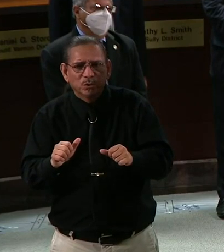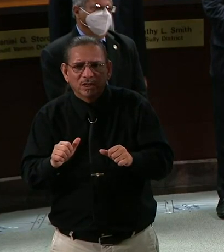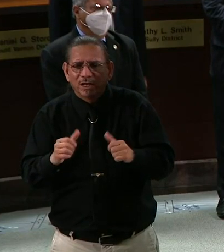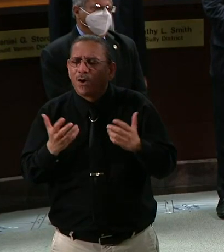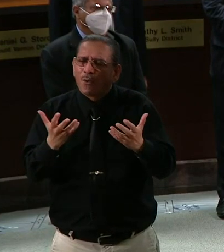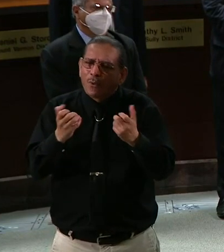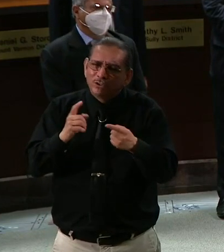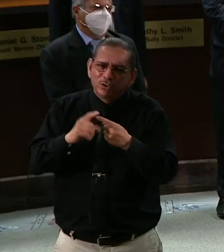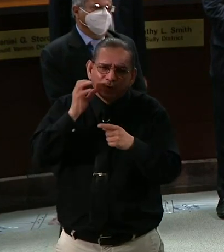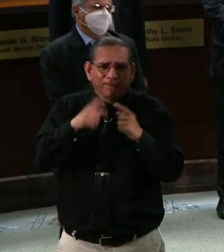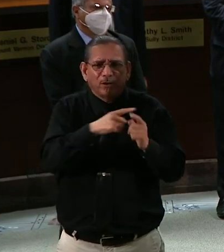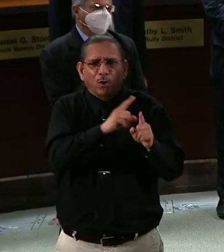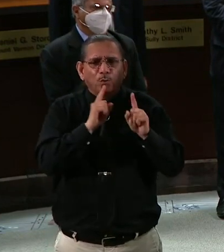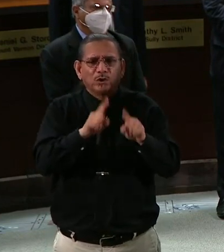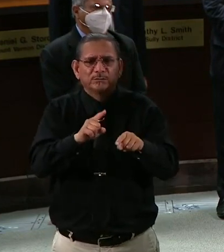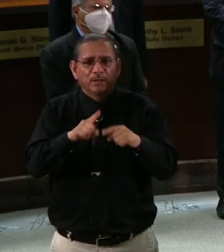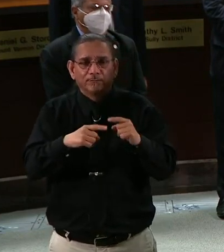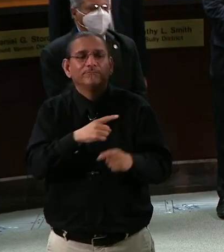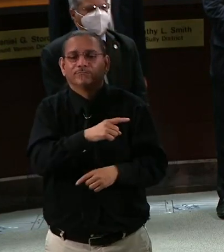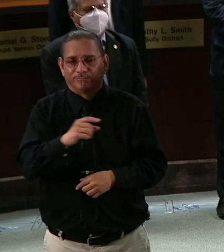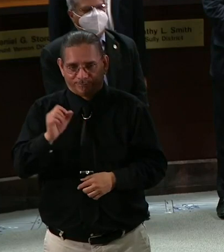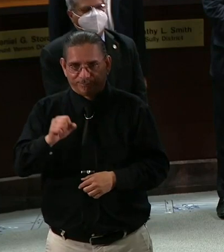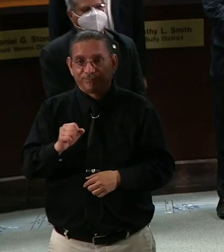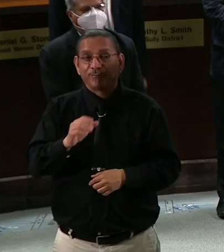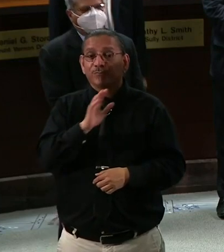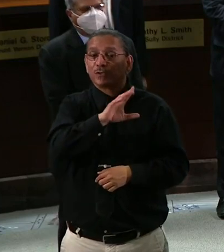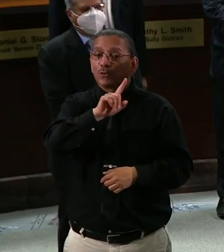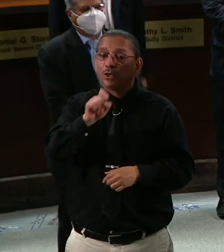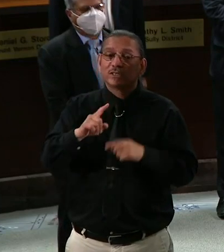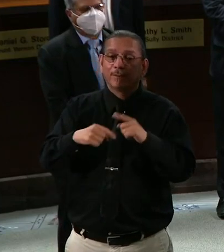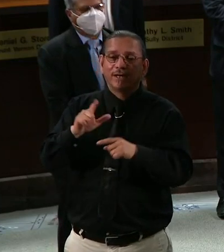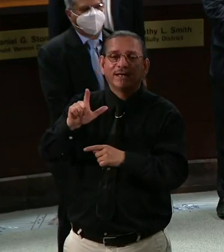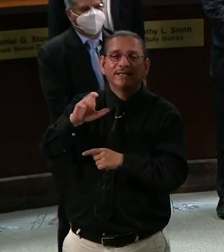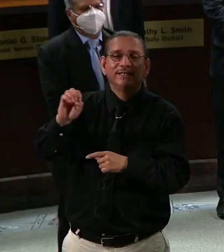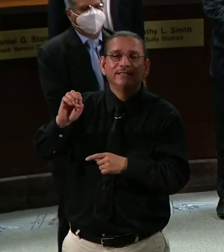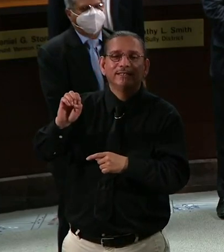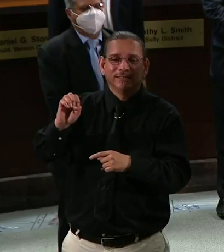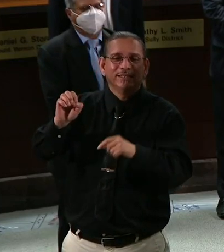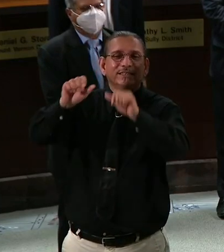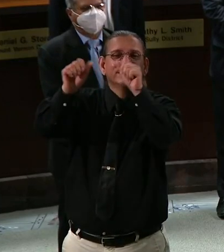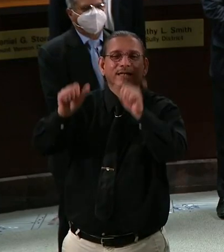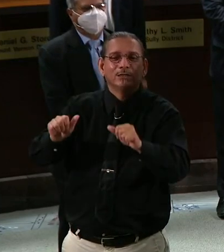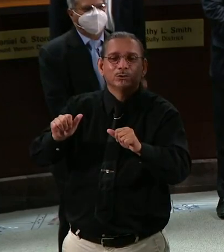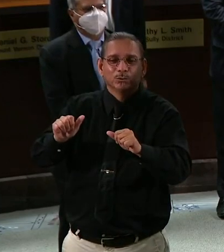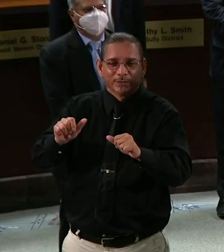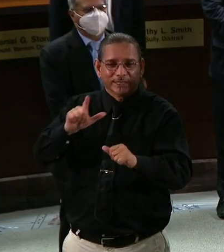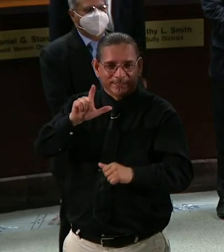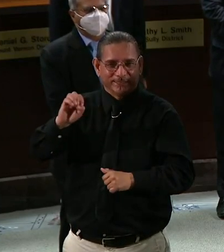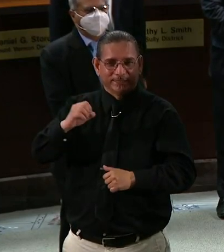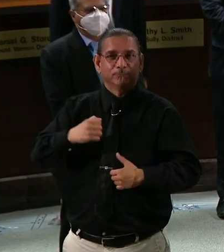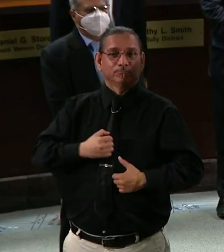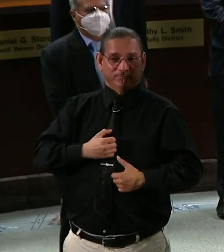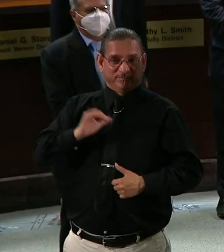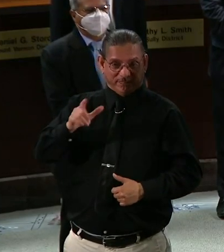ABOUT THE LEE STAFF IS AND THE INTENTION SIX SO WHEN GET YOUR TO YES THE QUESTION ABOUT THE